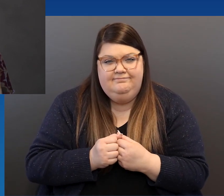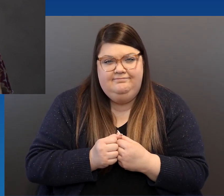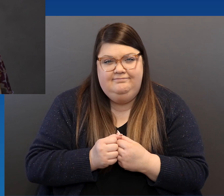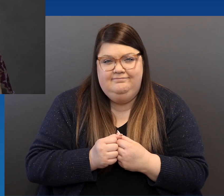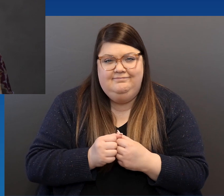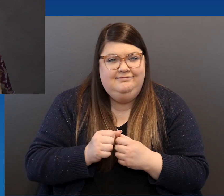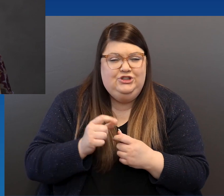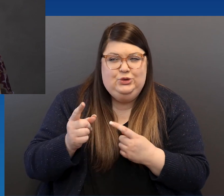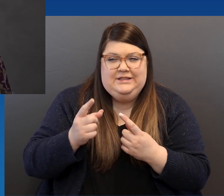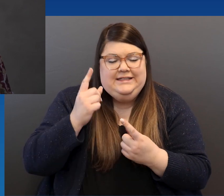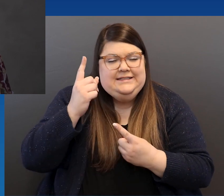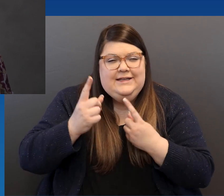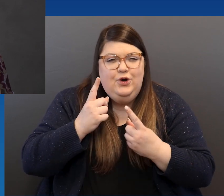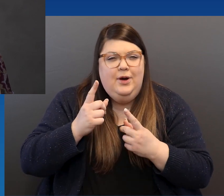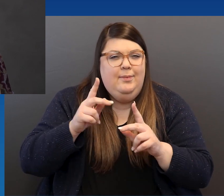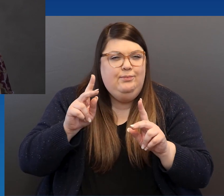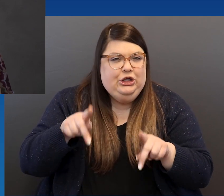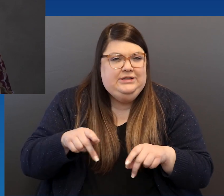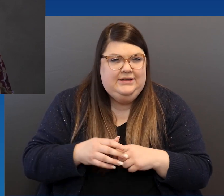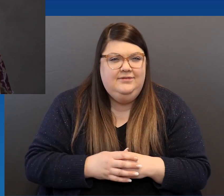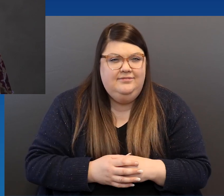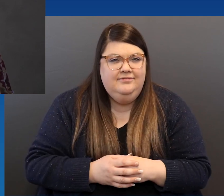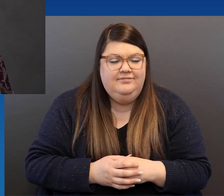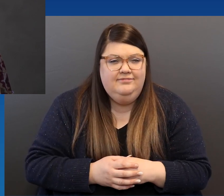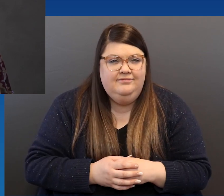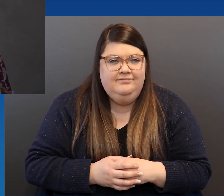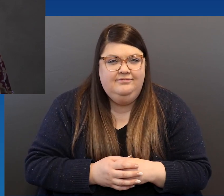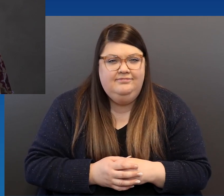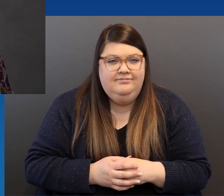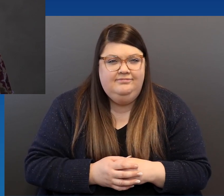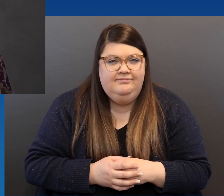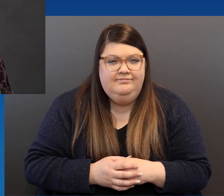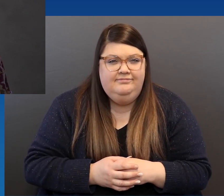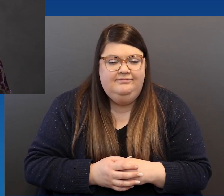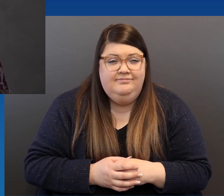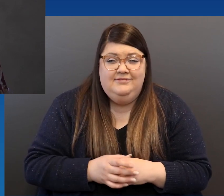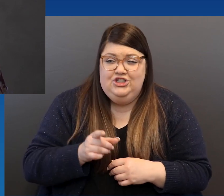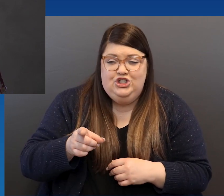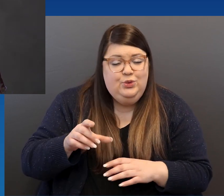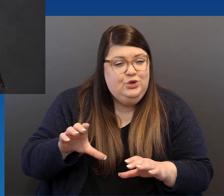considerate person that would do anything to help others.